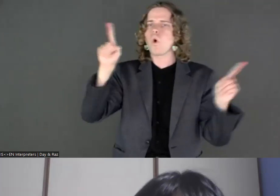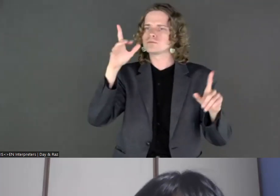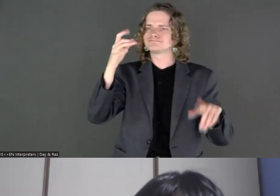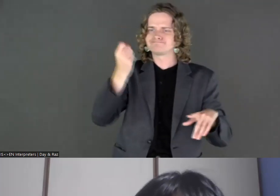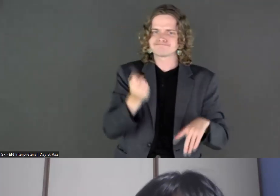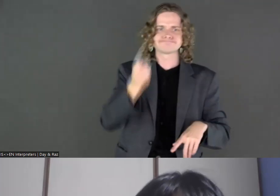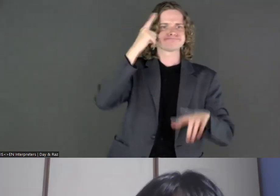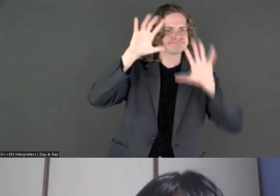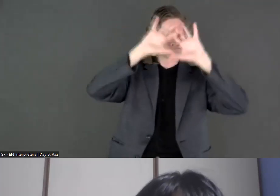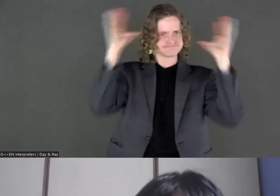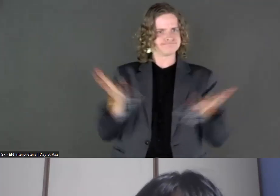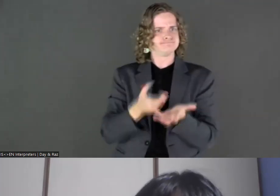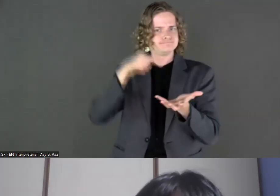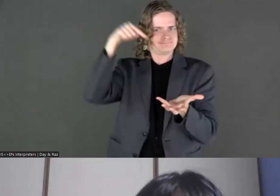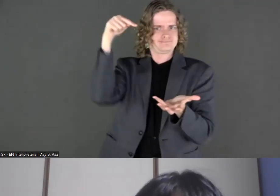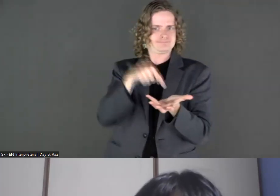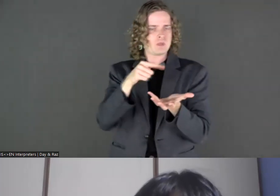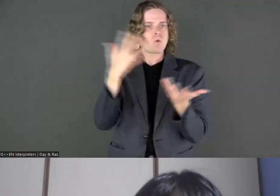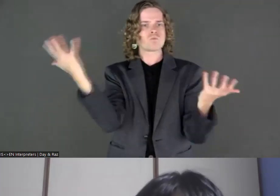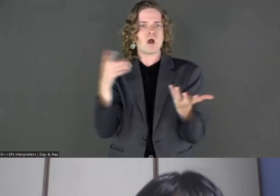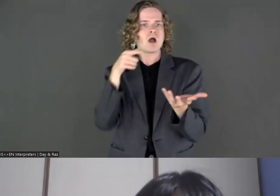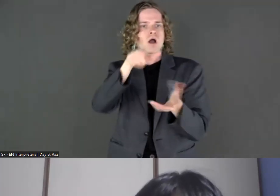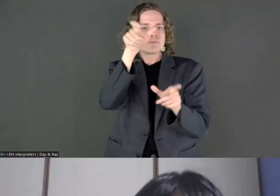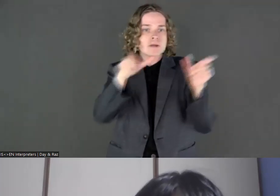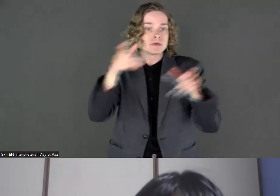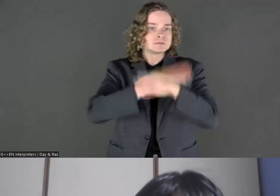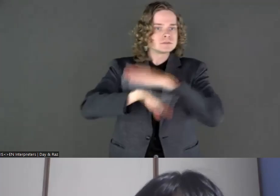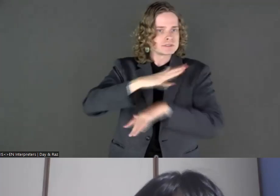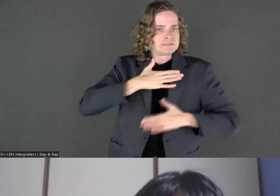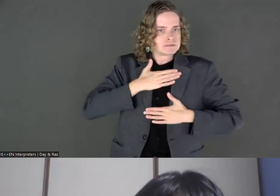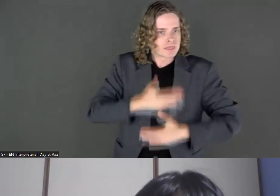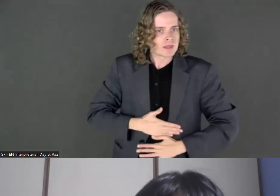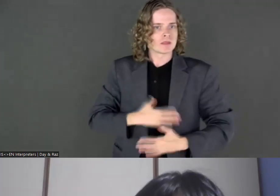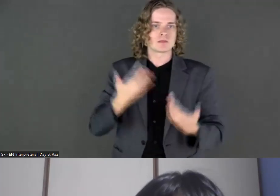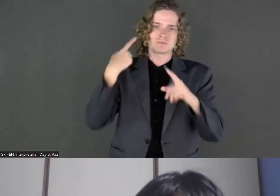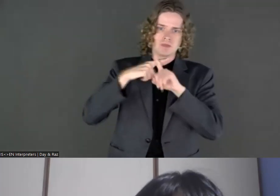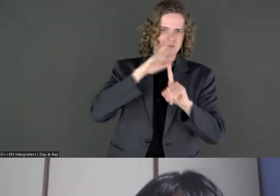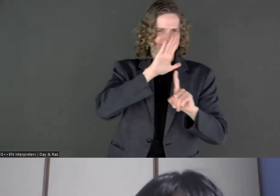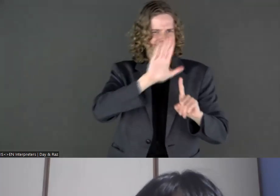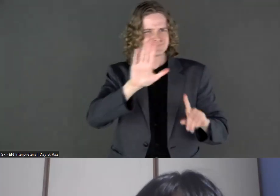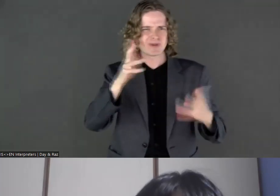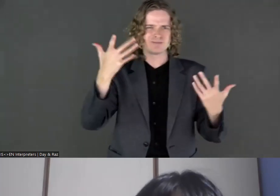people with disability. We also noticed that the clusters, which work in Ukraine at the moment,